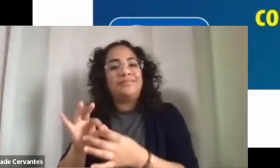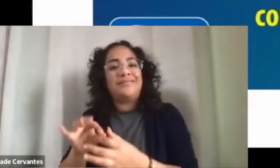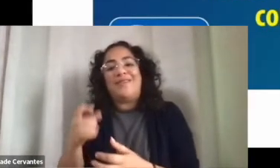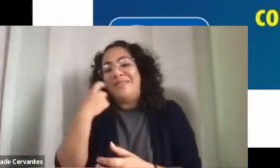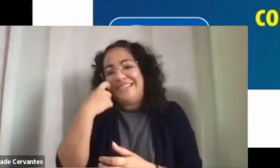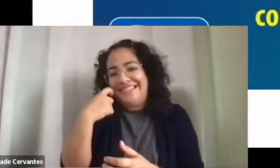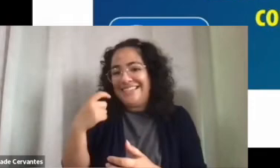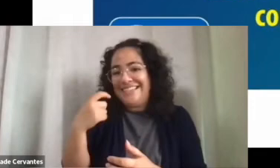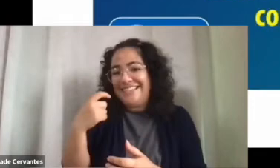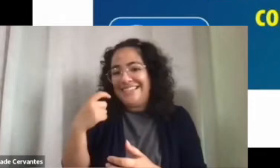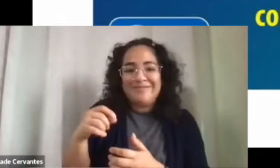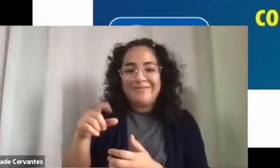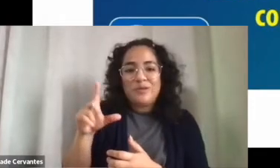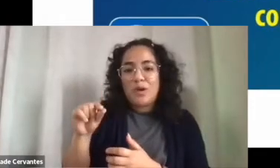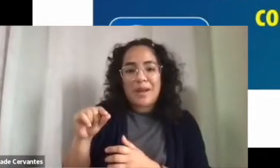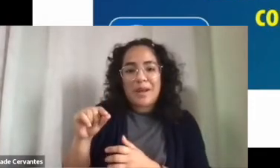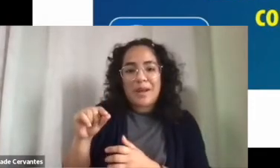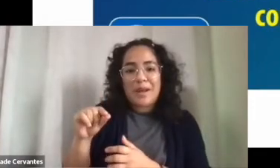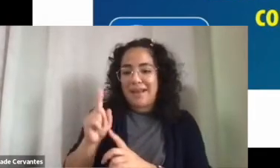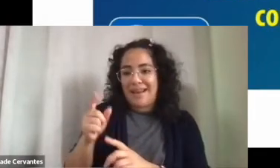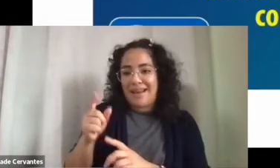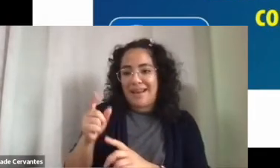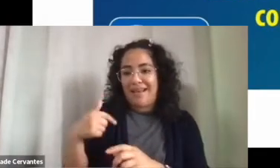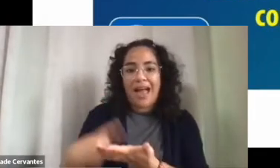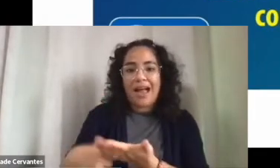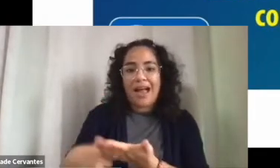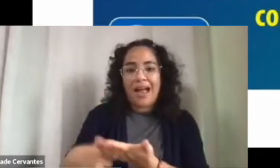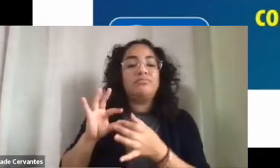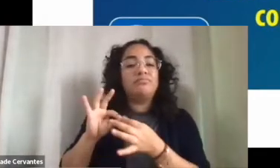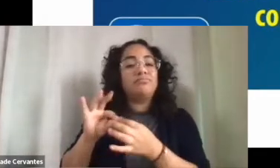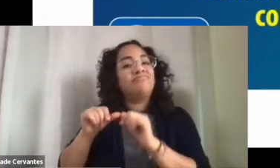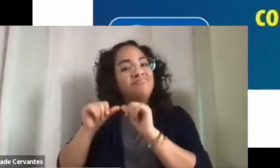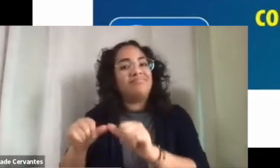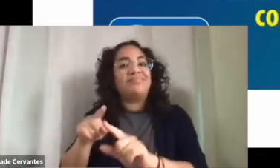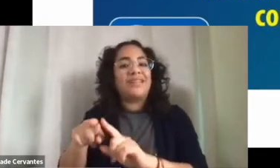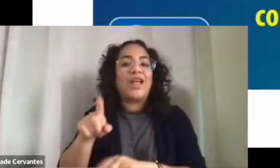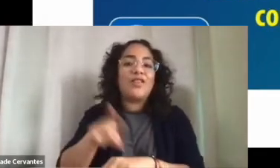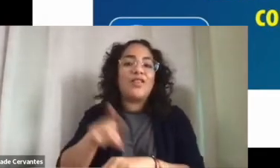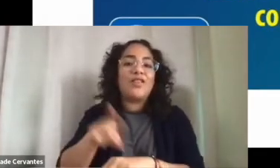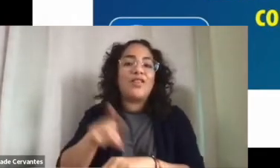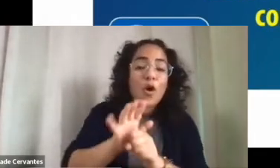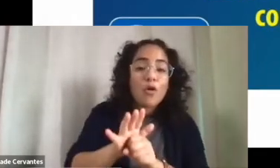covid about whether there can be post-acute sequelae of this infection because it seems